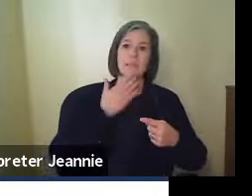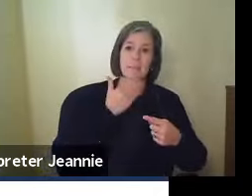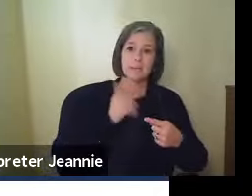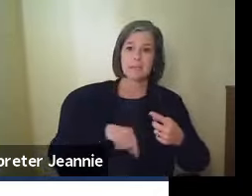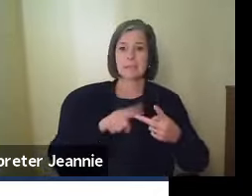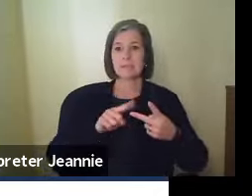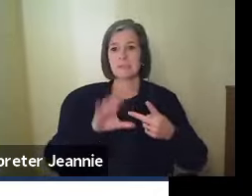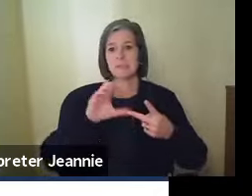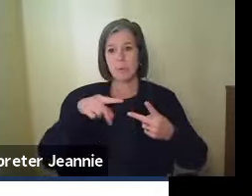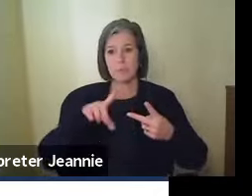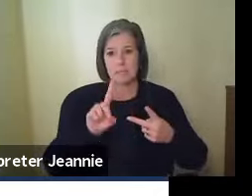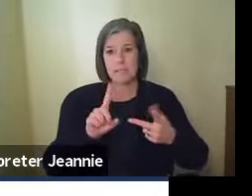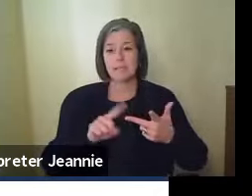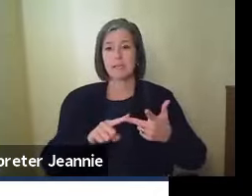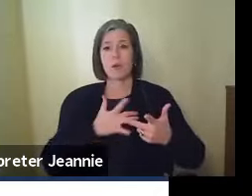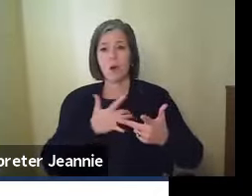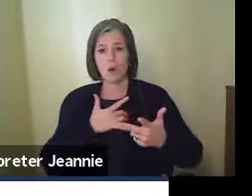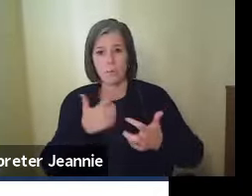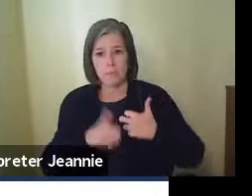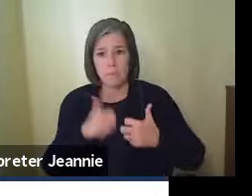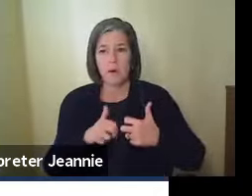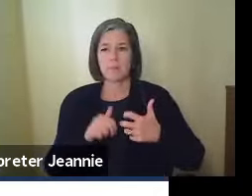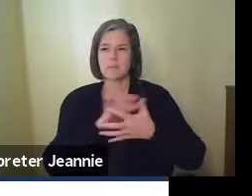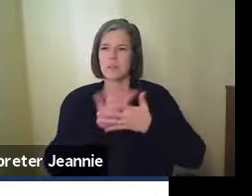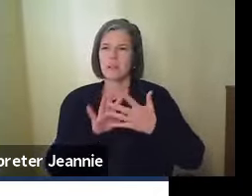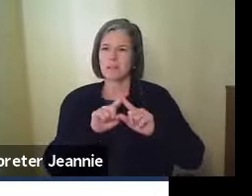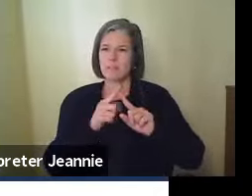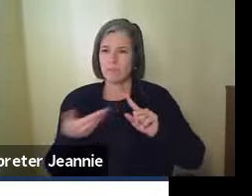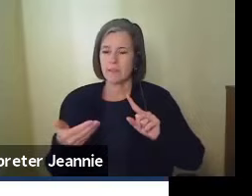heart conditions, other things of this nature that -- or kidney disease that may